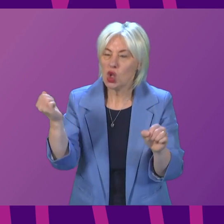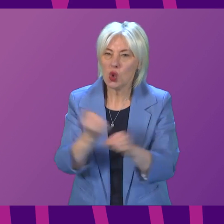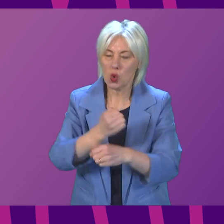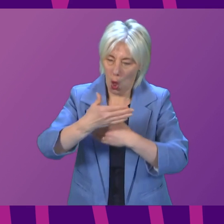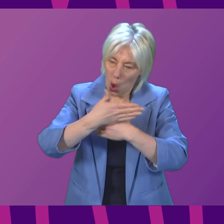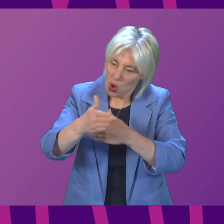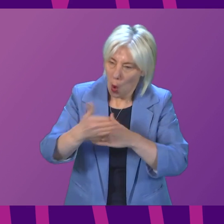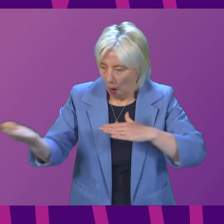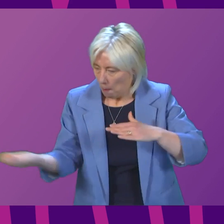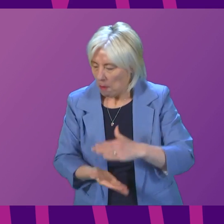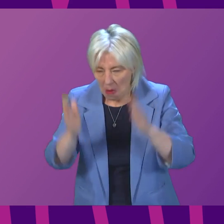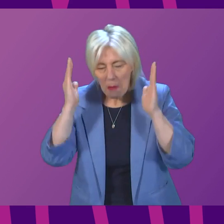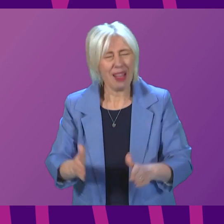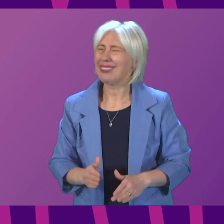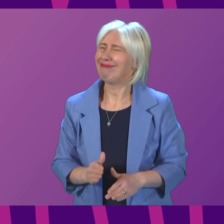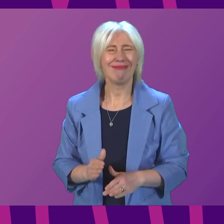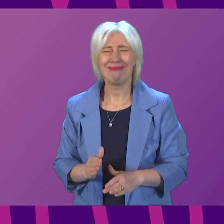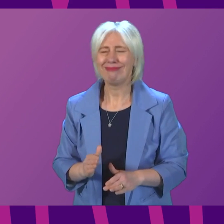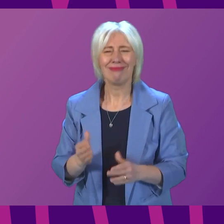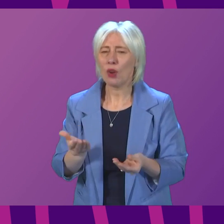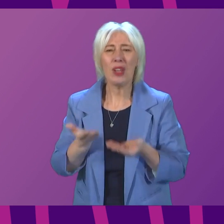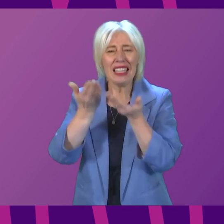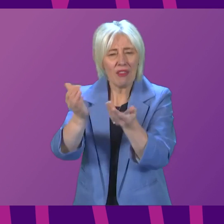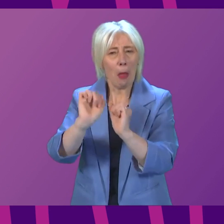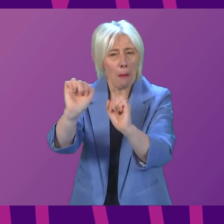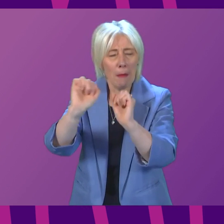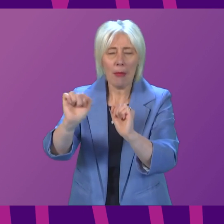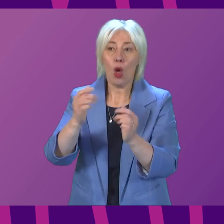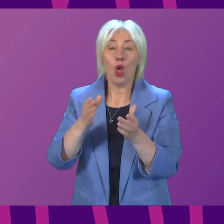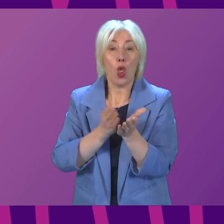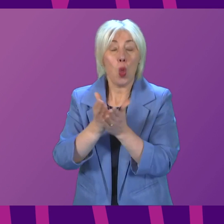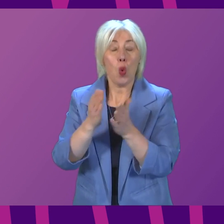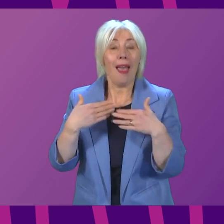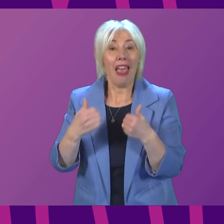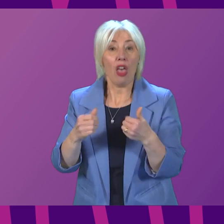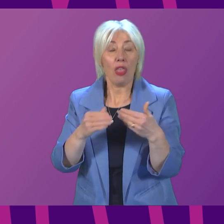off of doors; we are enabling local authorities, guided by health and safety considerations,